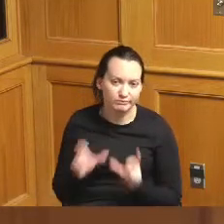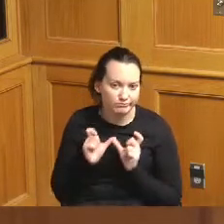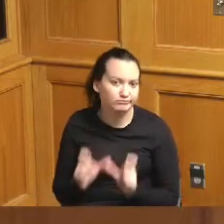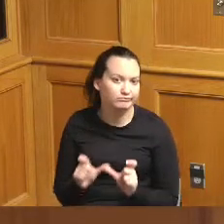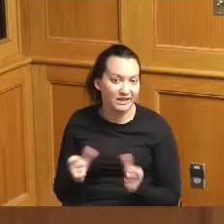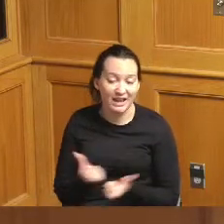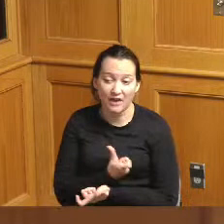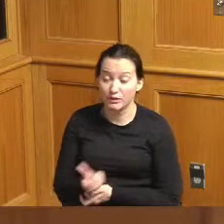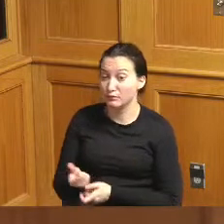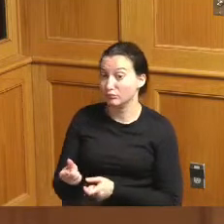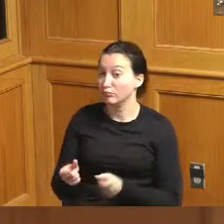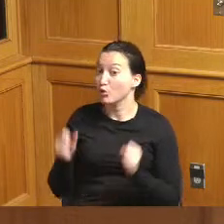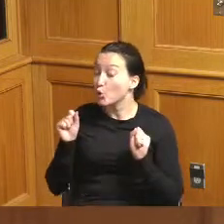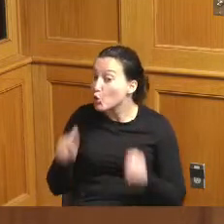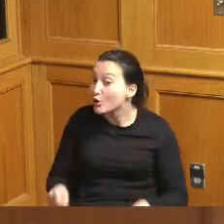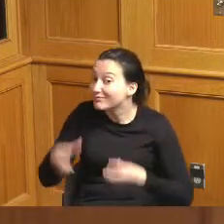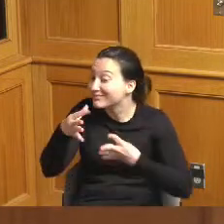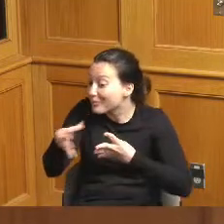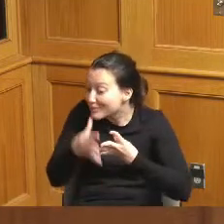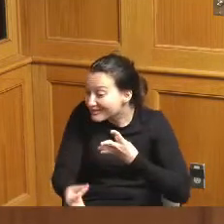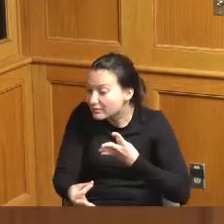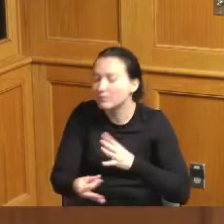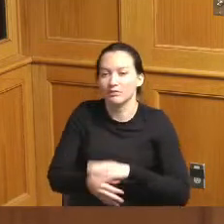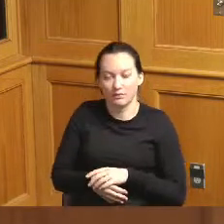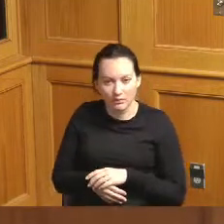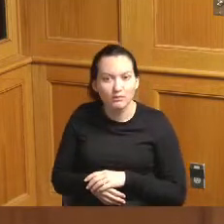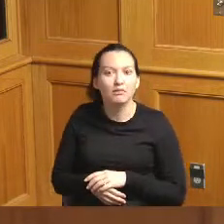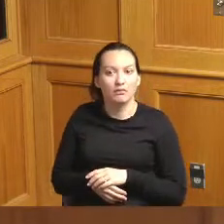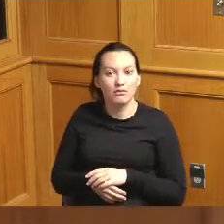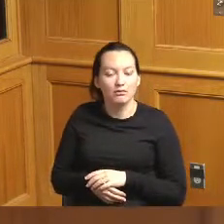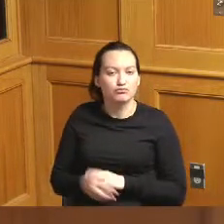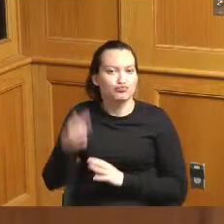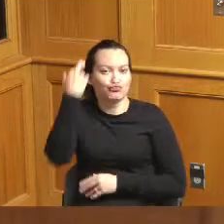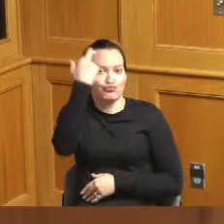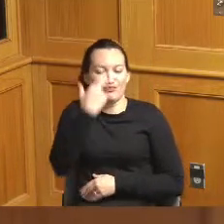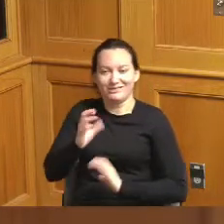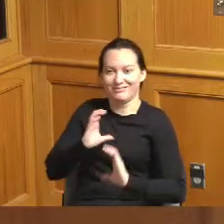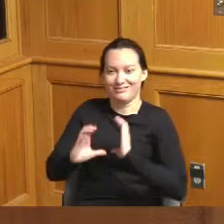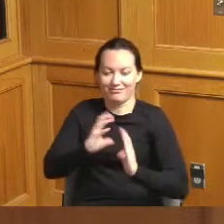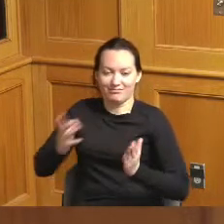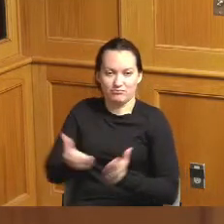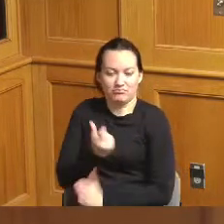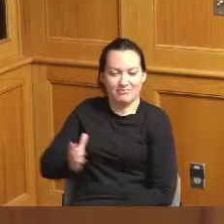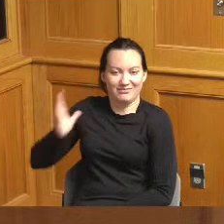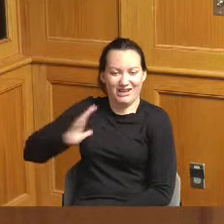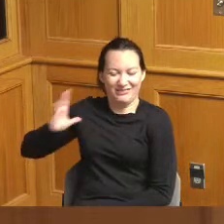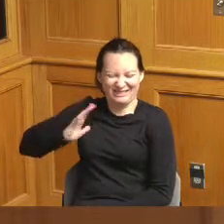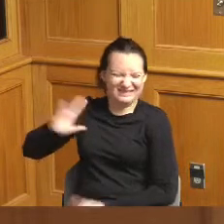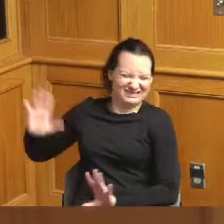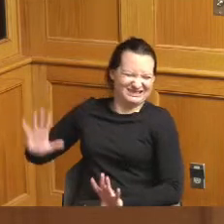everything on the table but but that was why those conversations in the past had stalled in terms of